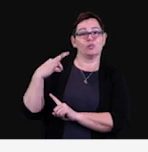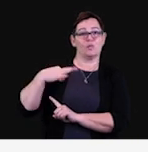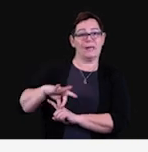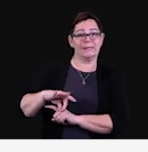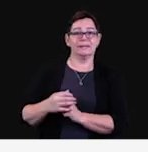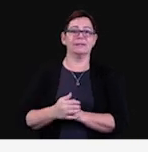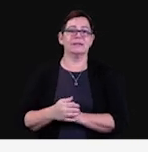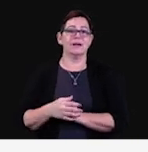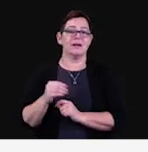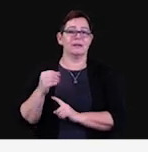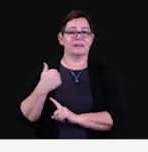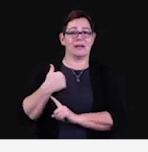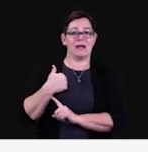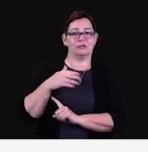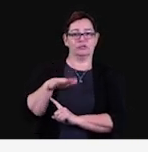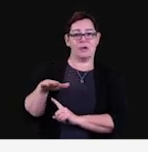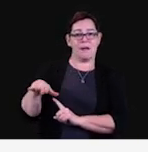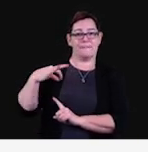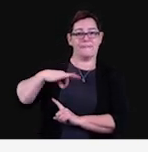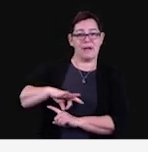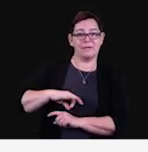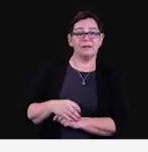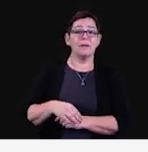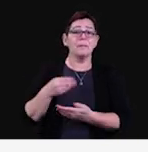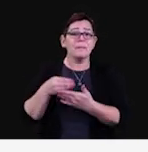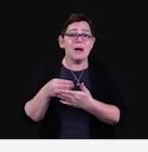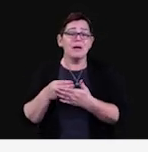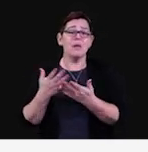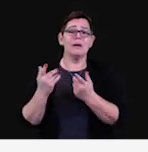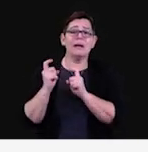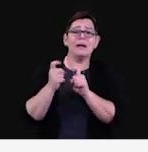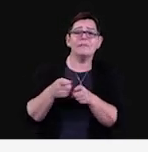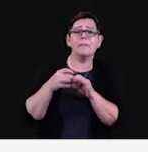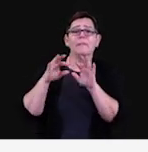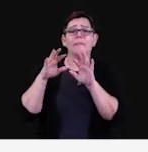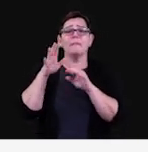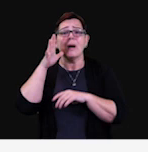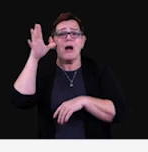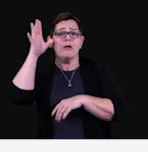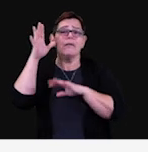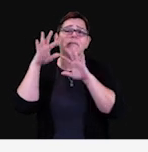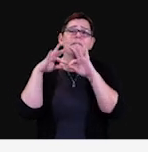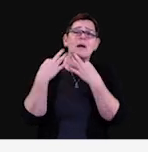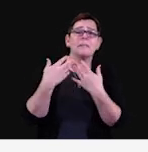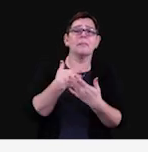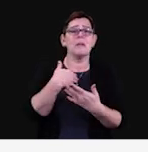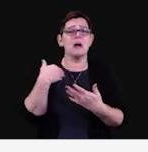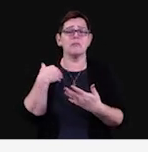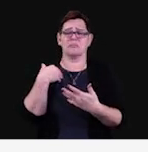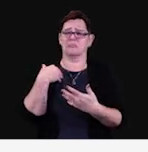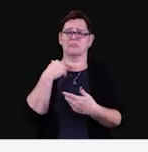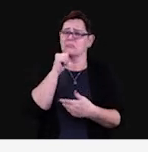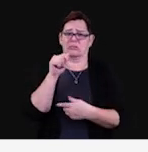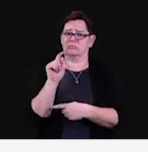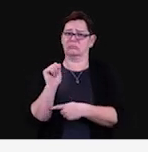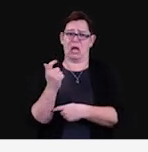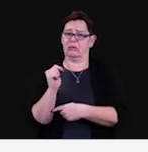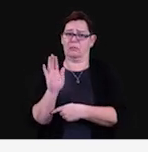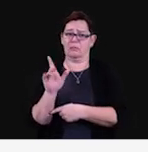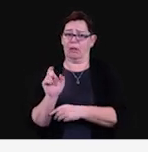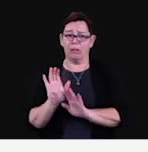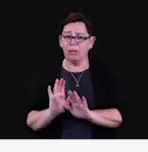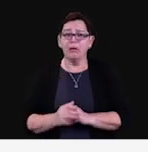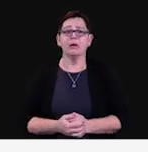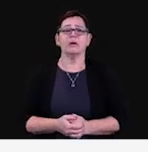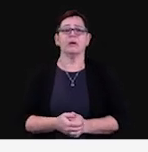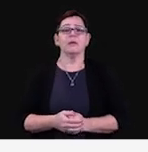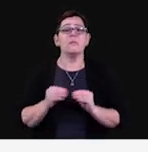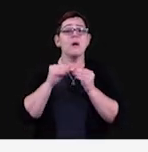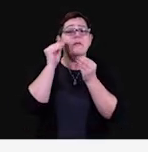For more information, visit canada.ca/doing-your-taxes and